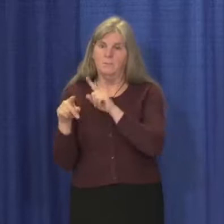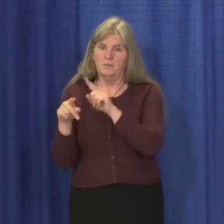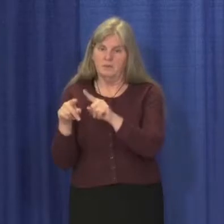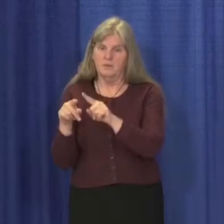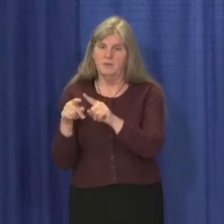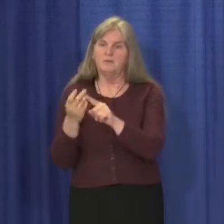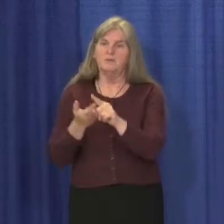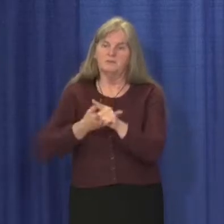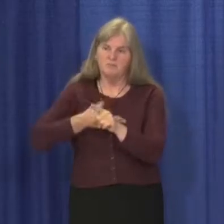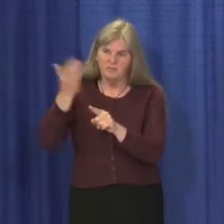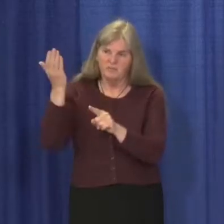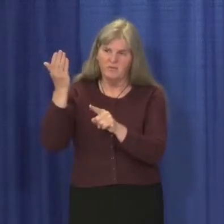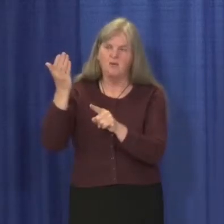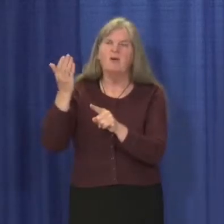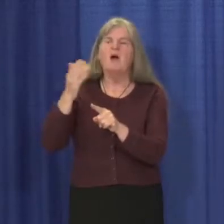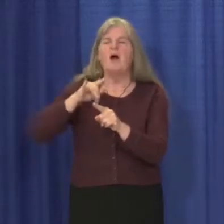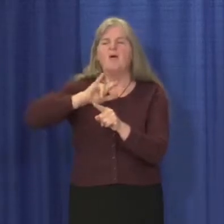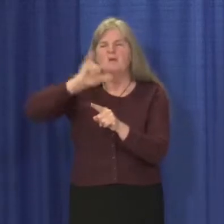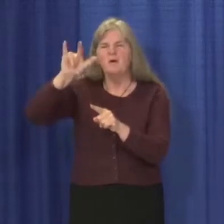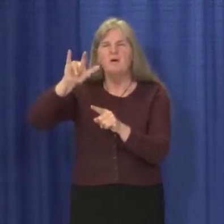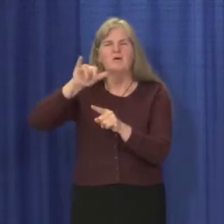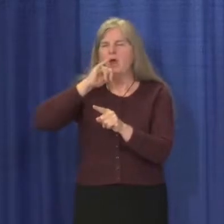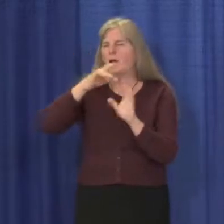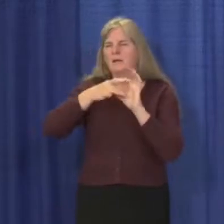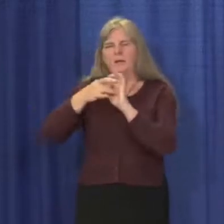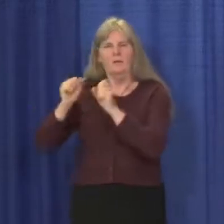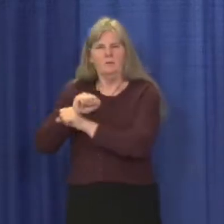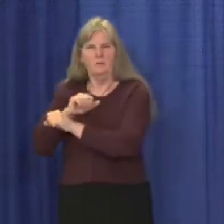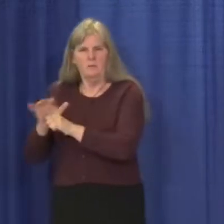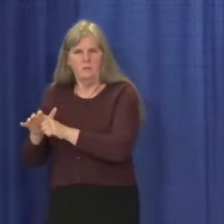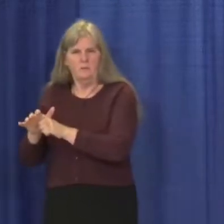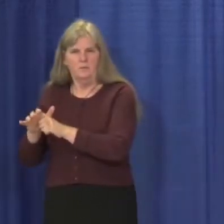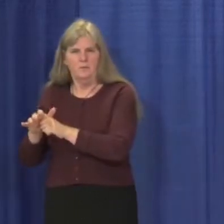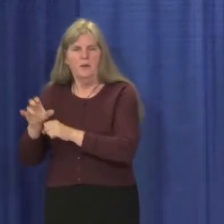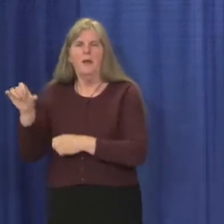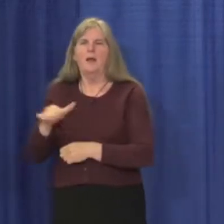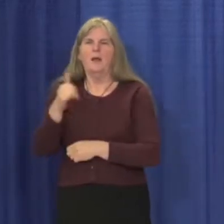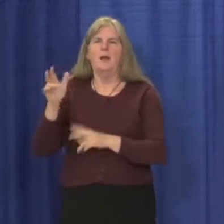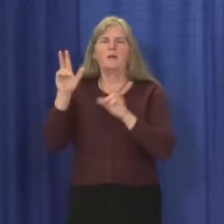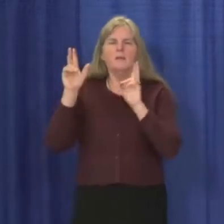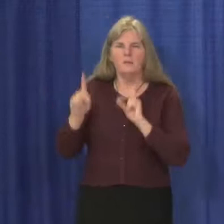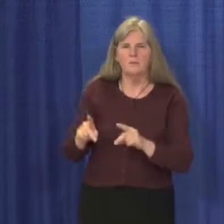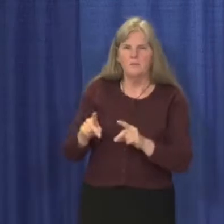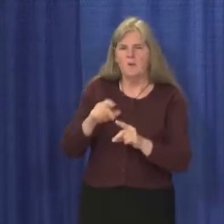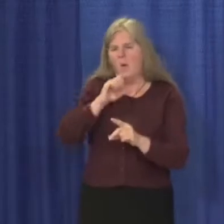evacuated for nonCOVID reasons and the other was an elderly citizen.